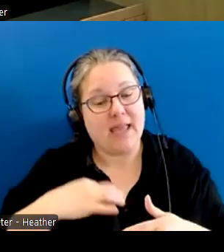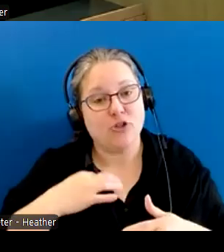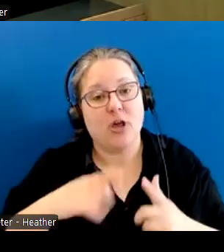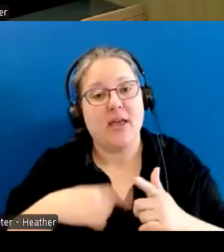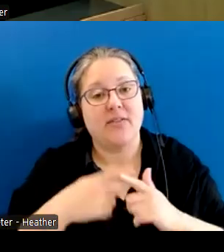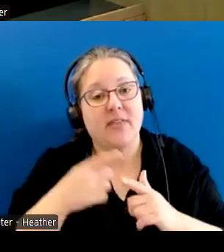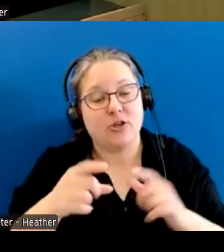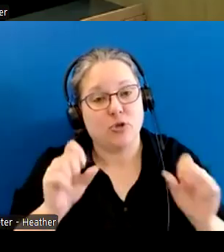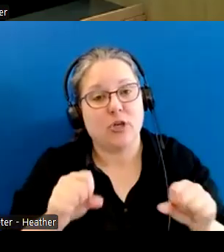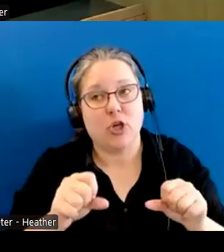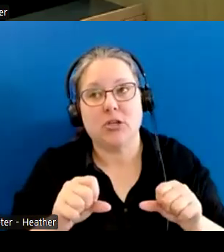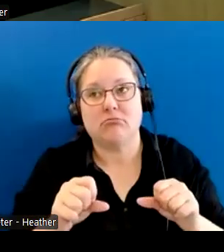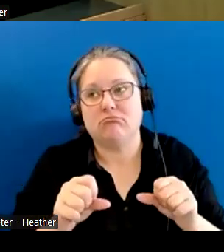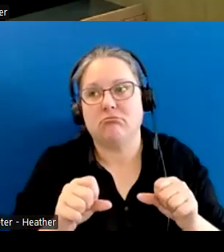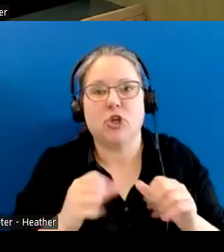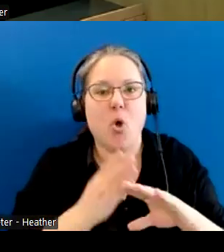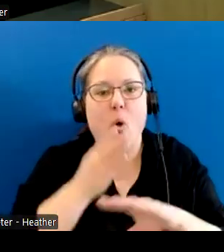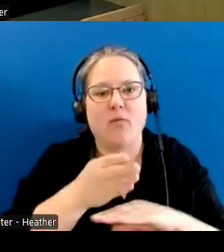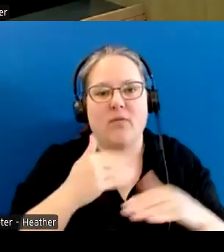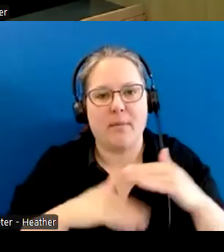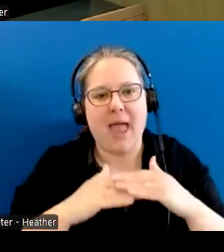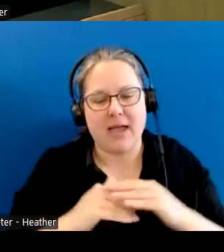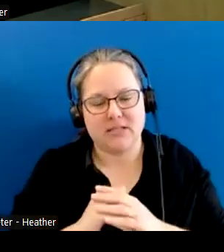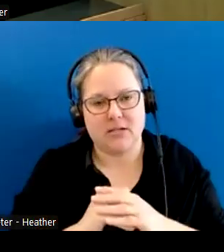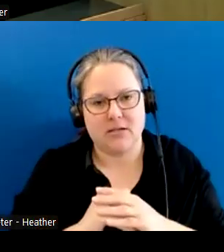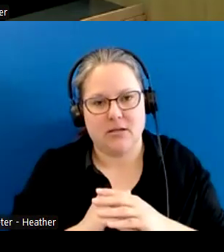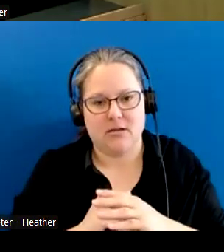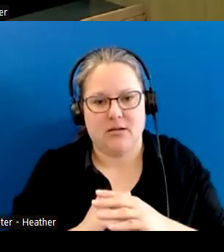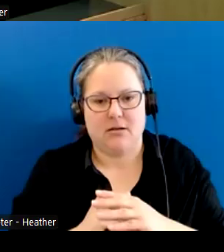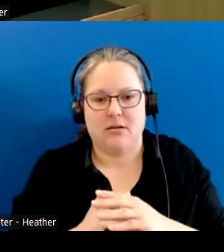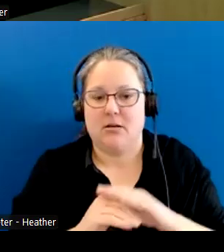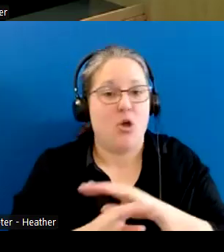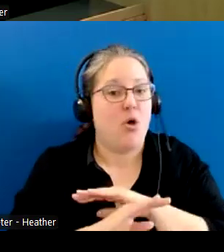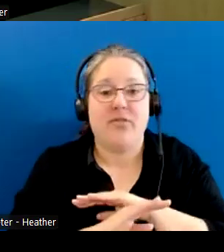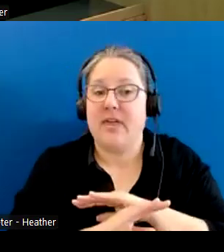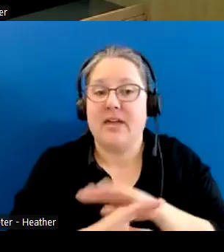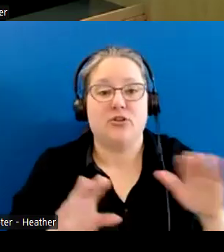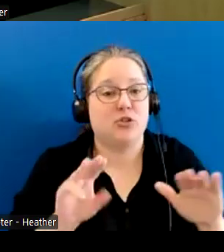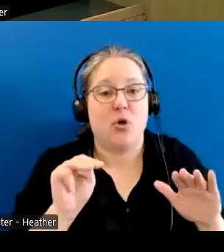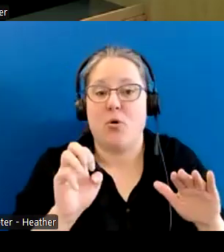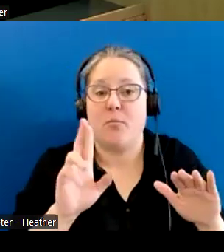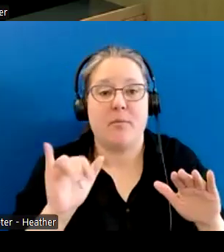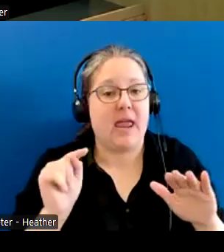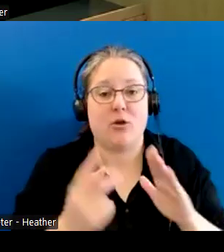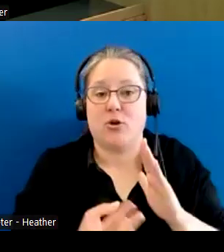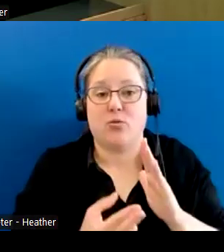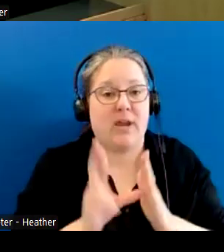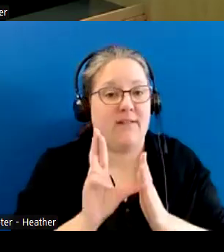could get additional you would go go over the cap. This is there's no merit or review awards anymore.